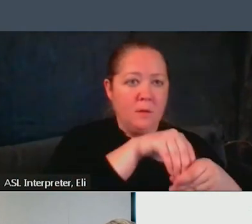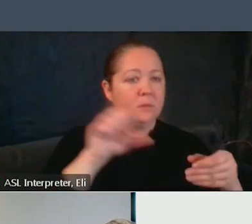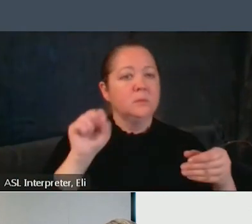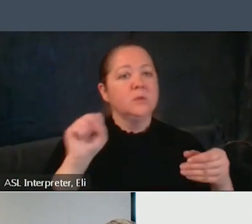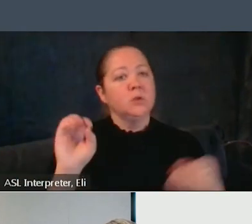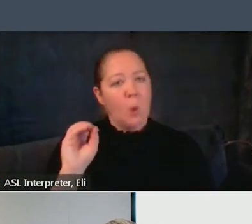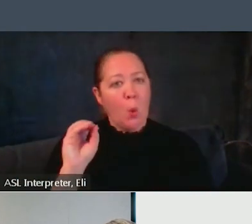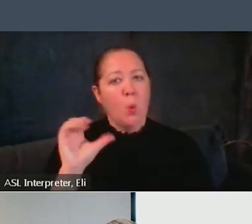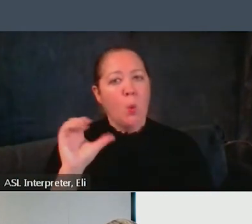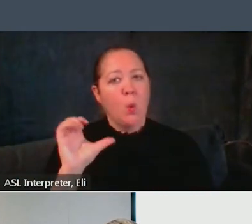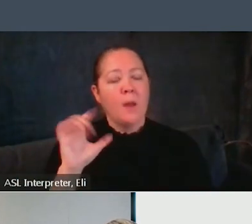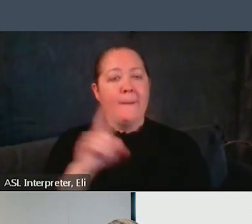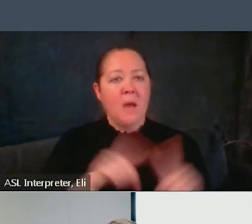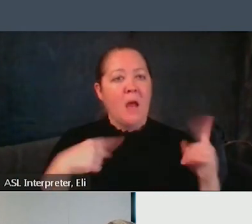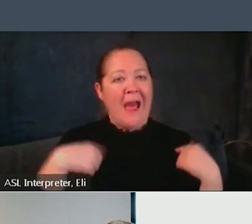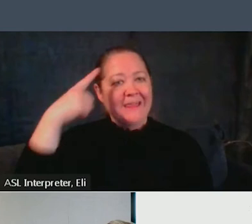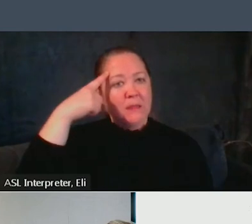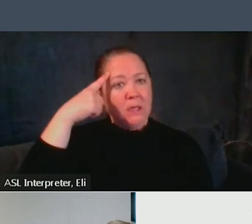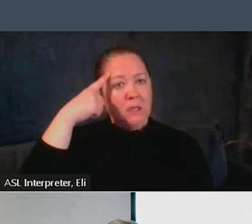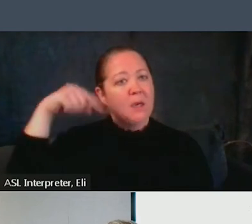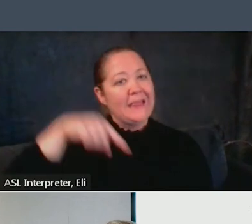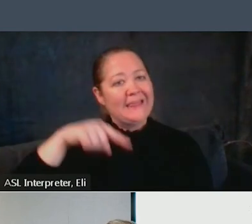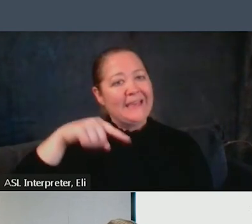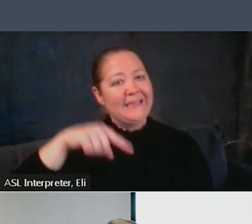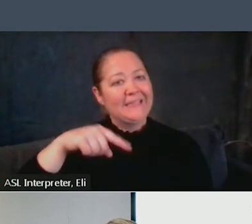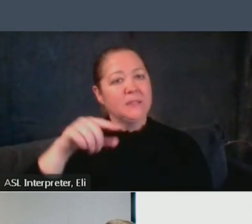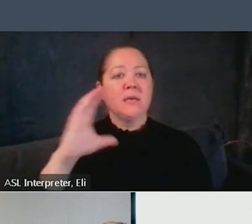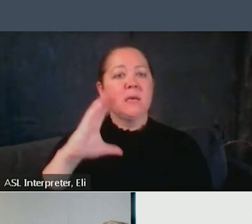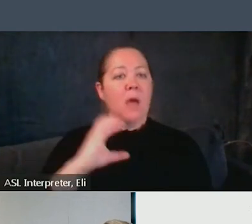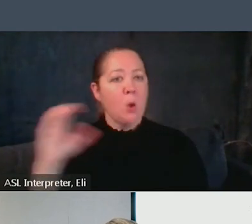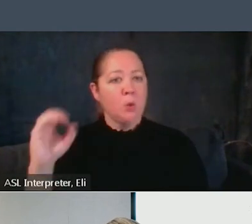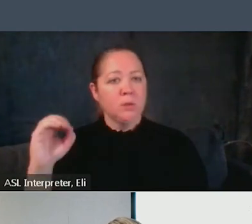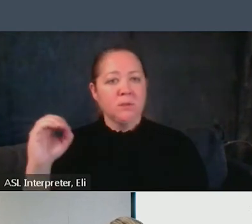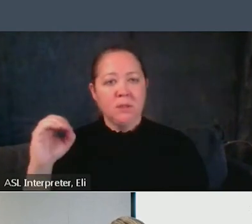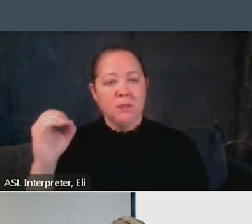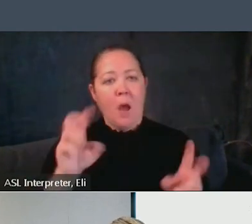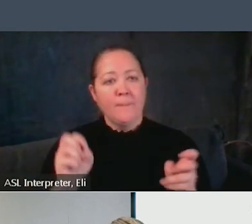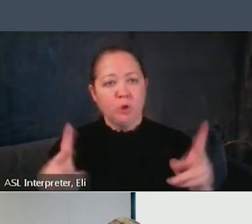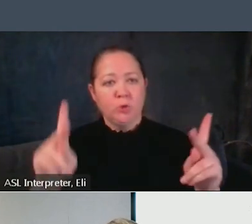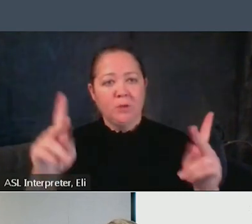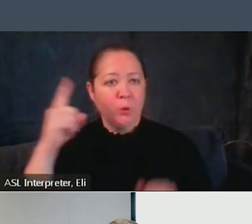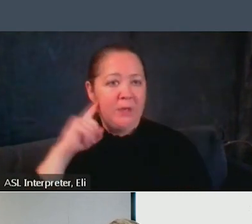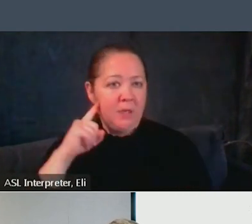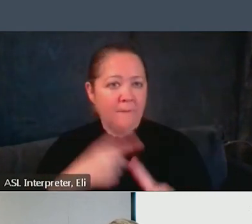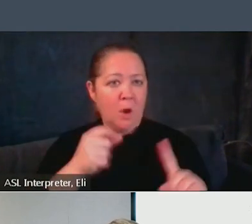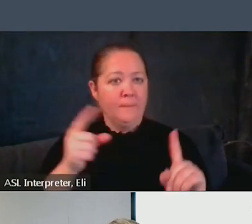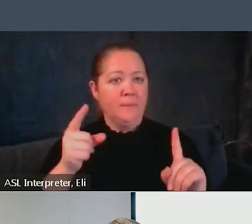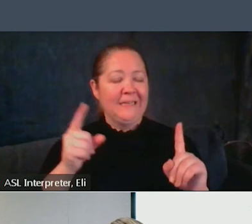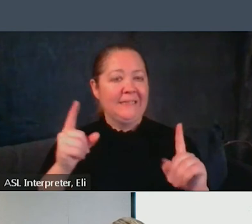but I think this is the county's opportunity to hear from the citizens as was that December 1st meeting. And so,